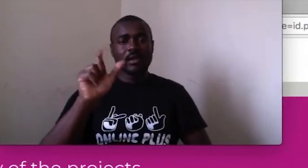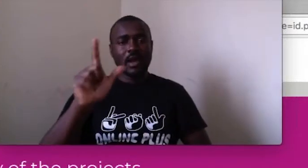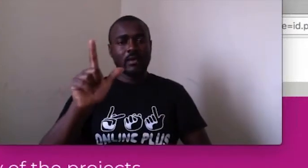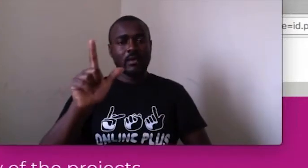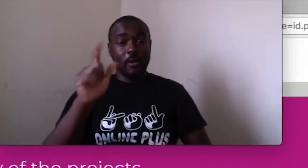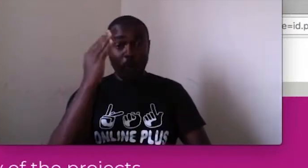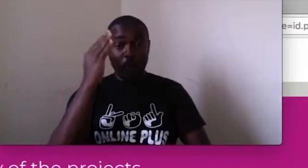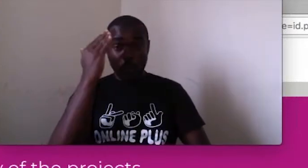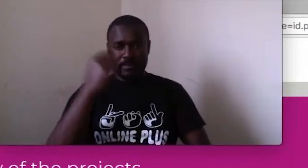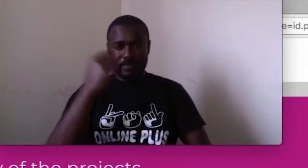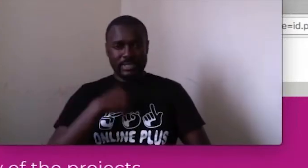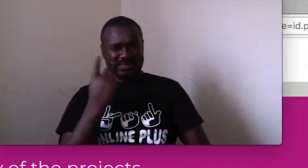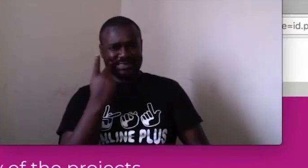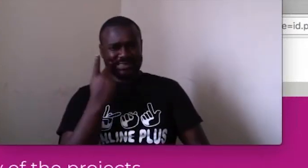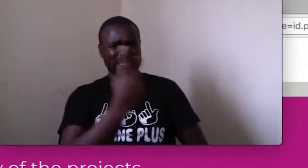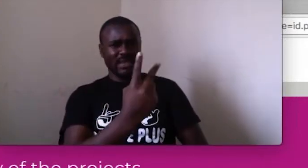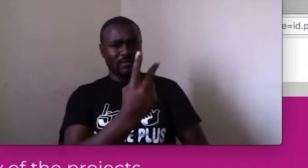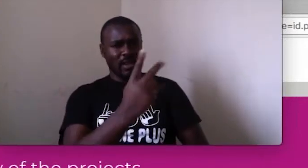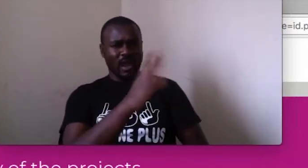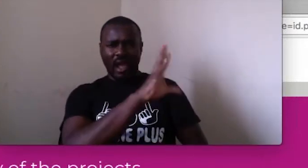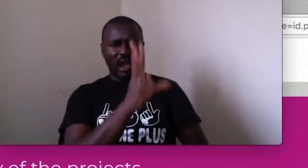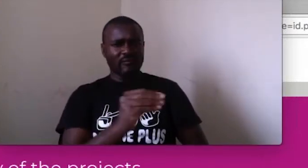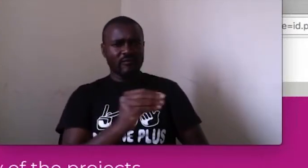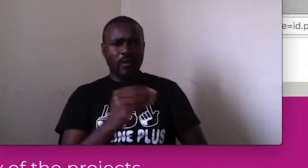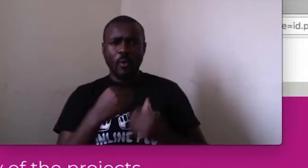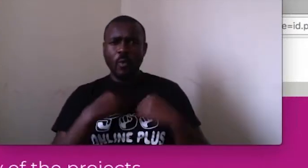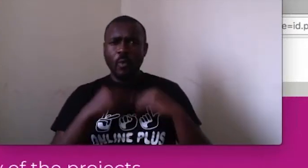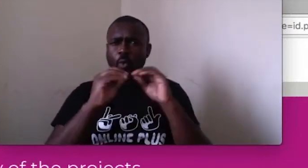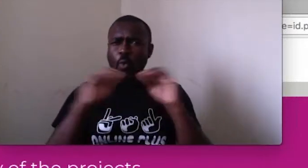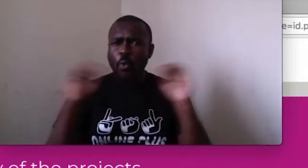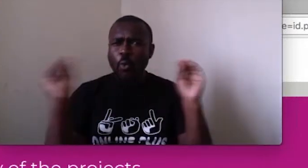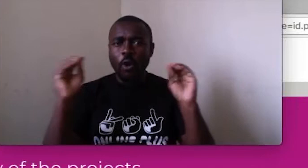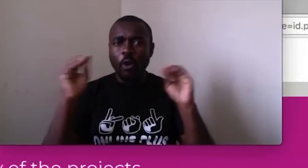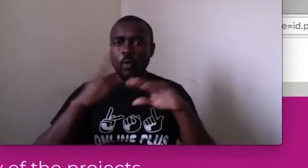So this was KSL, Kenyan Sign Language